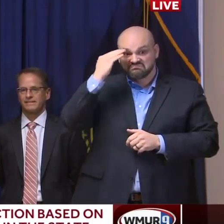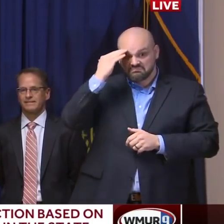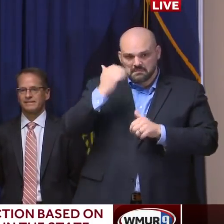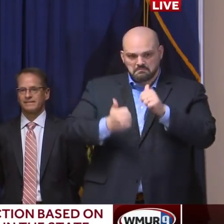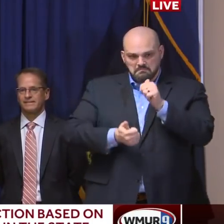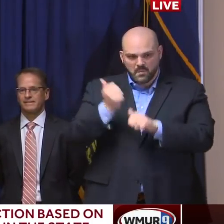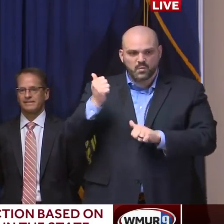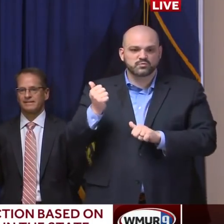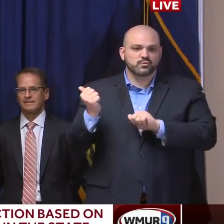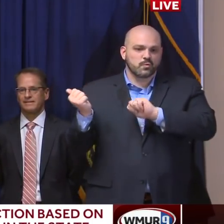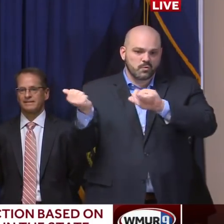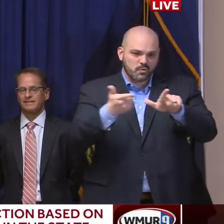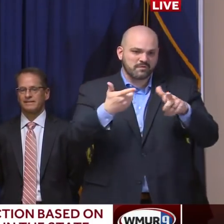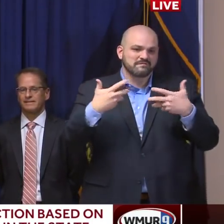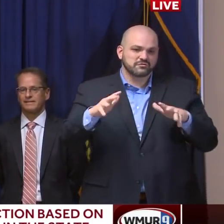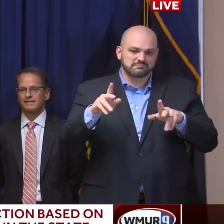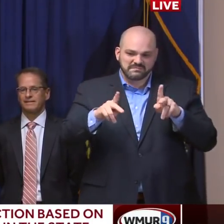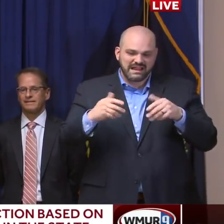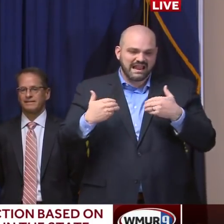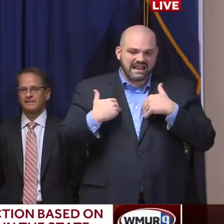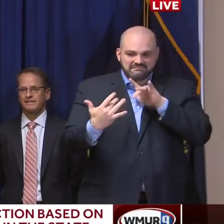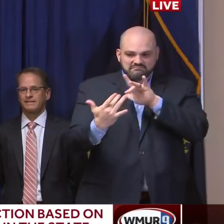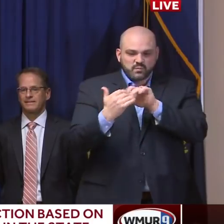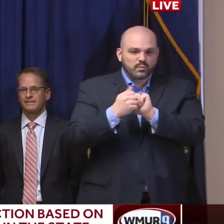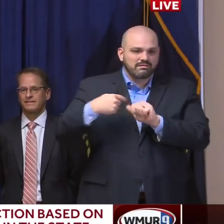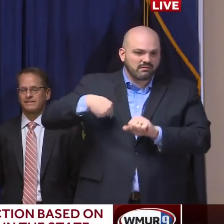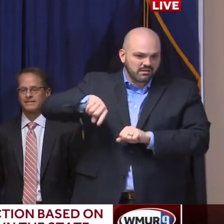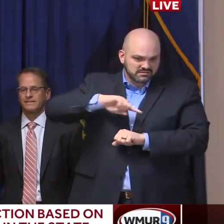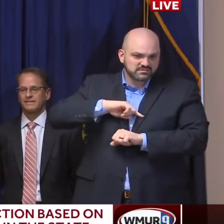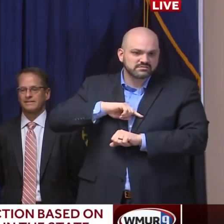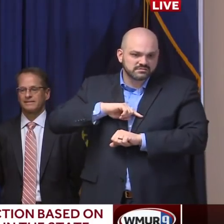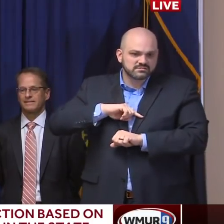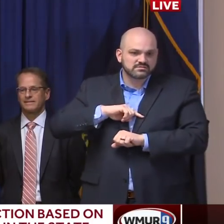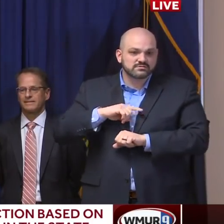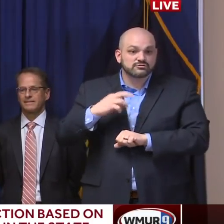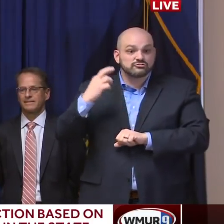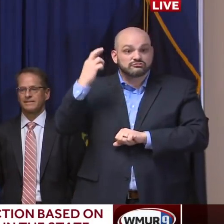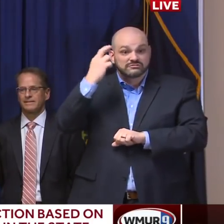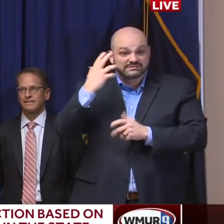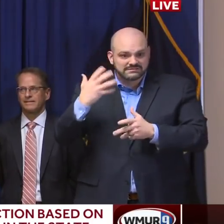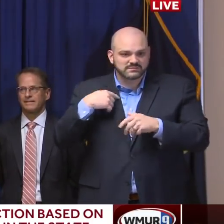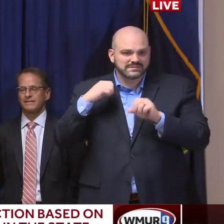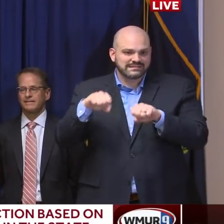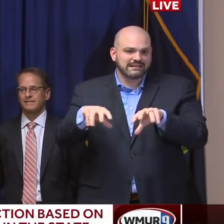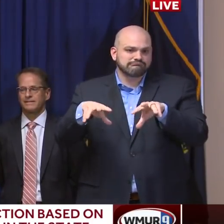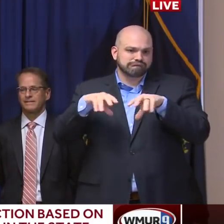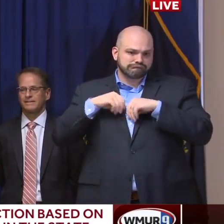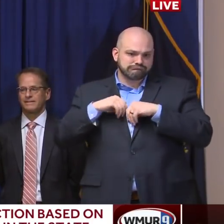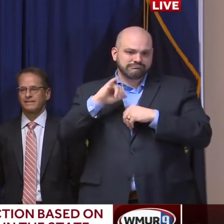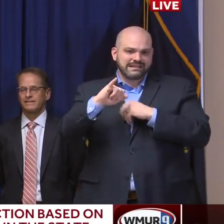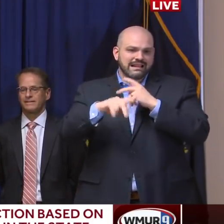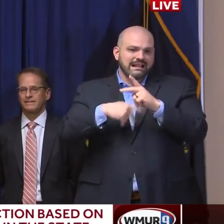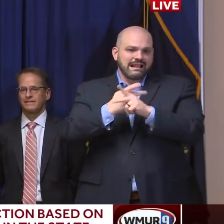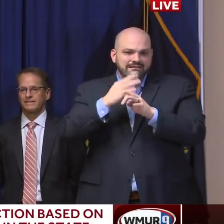WHETHER IT IS A HOSPITAL OR DIRECT HELP TO PROVIDER, WE KNOW THEM BY NAME AND THEY HAVE DIRECT CONTACT WITH US.